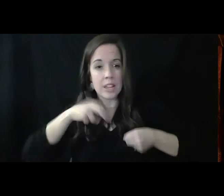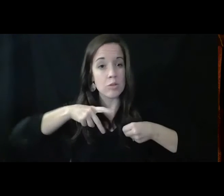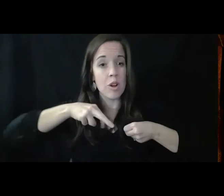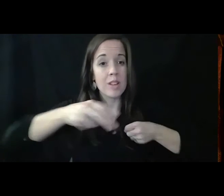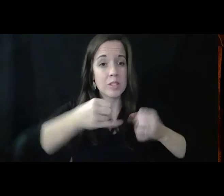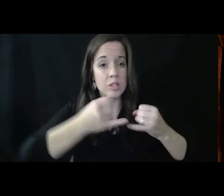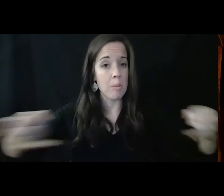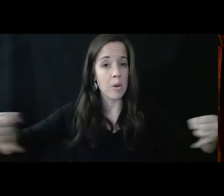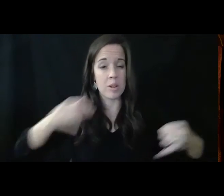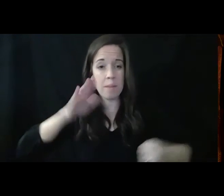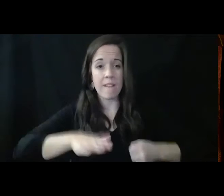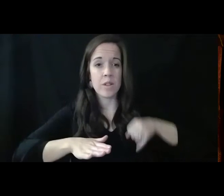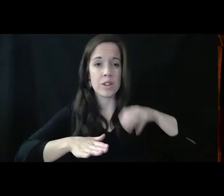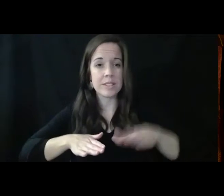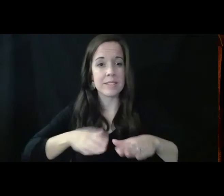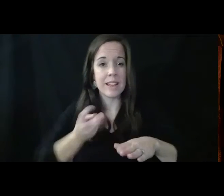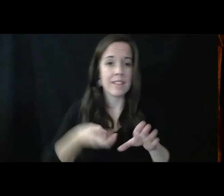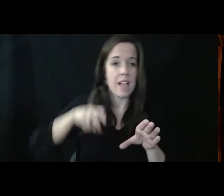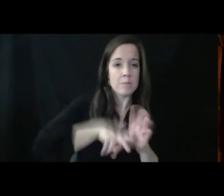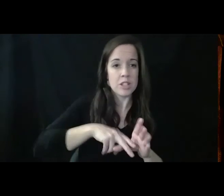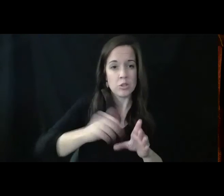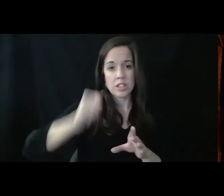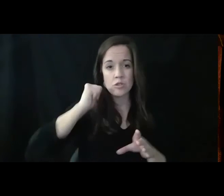He climbed into the trunk of a car, which is a kind of closet.